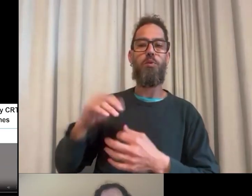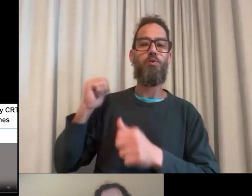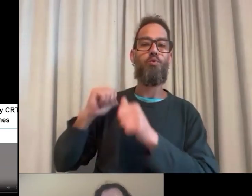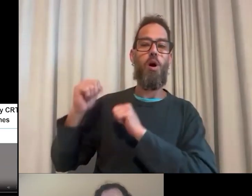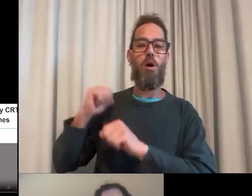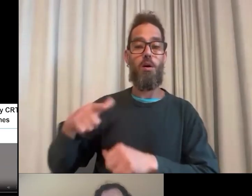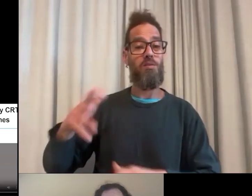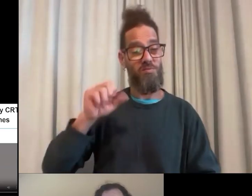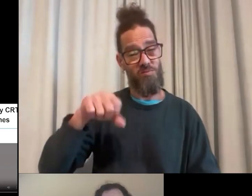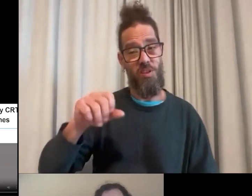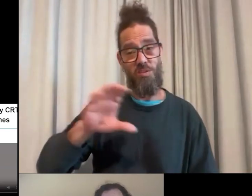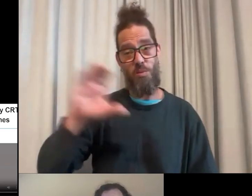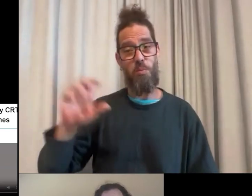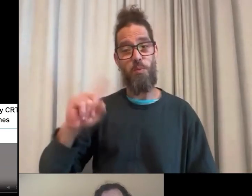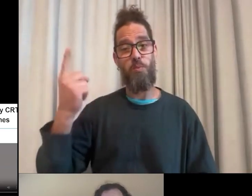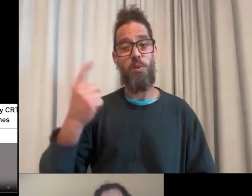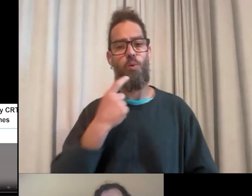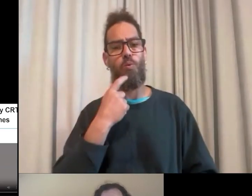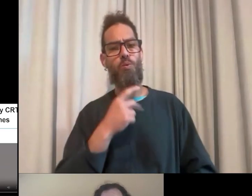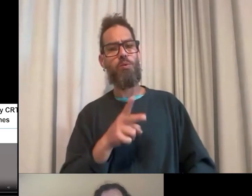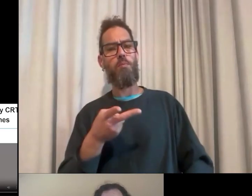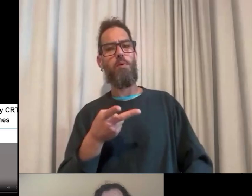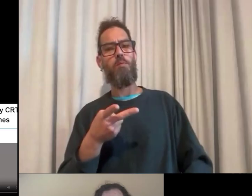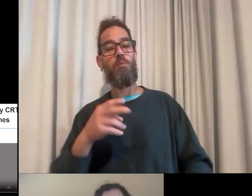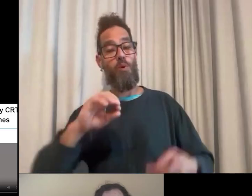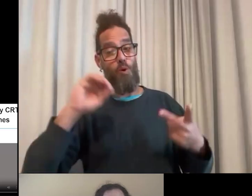giving you the background first before we get there. So, indeed, Canada came first.